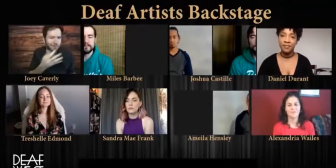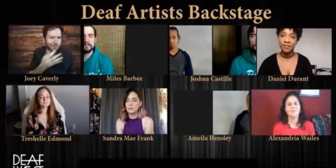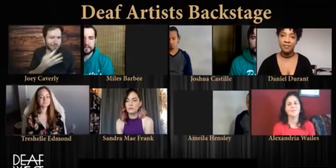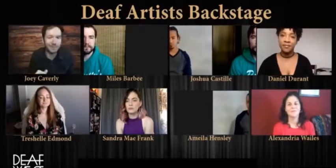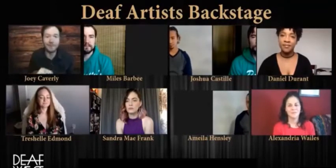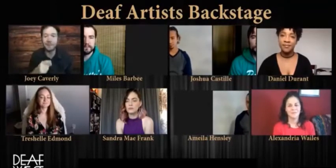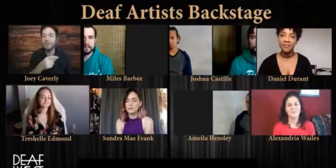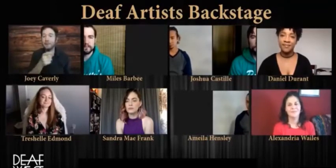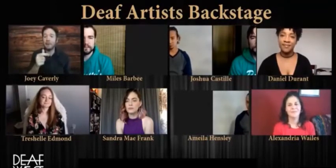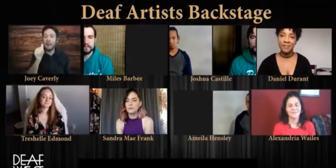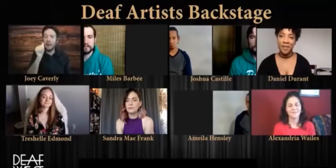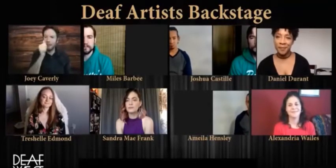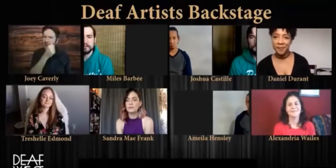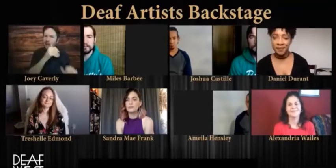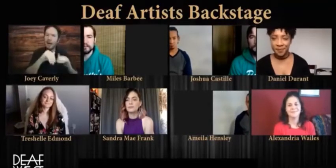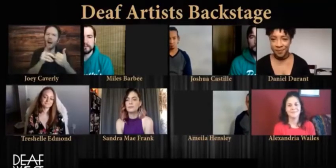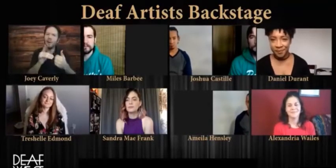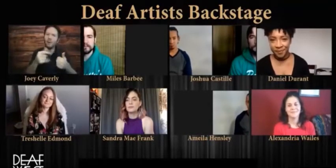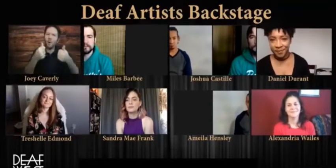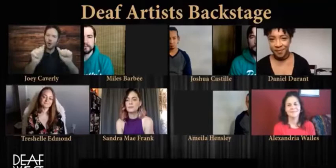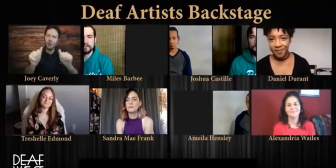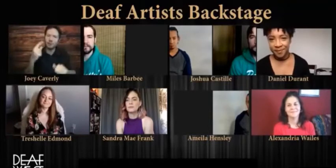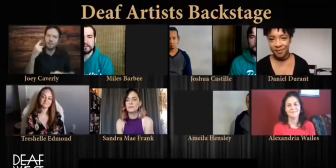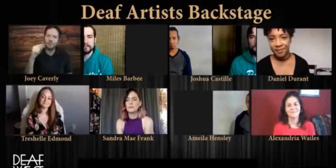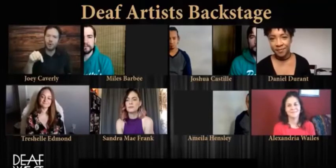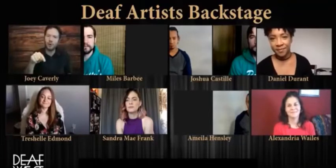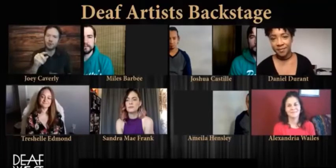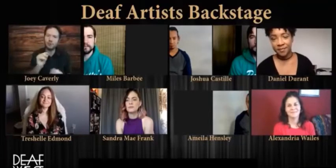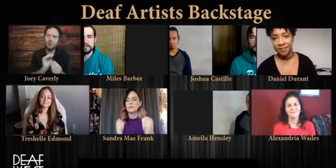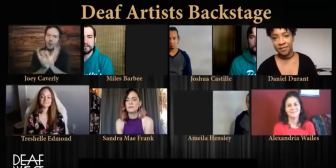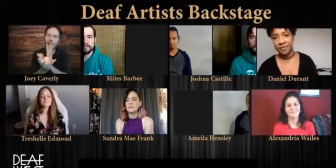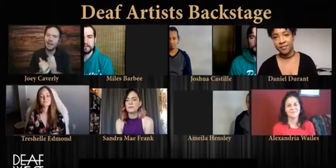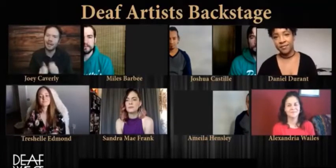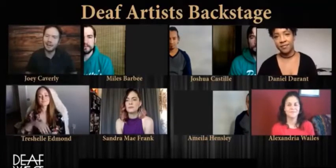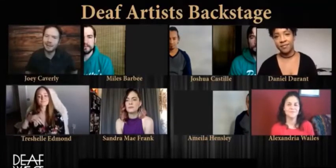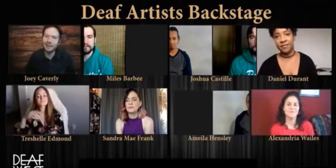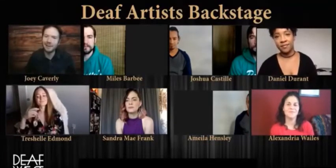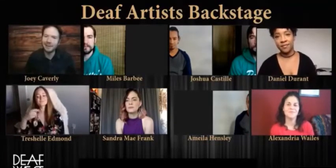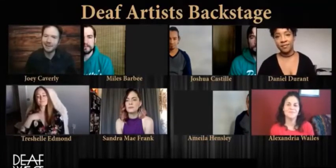Hopefully he will be back with us shortly. Amelia, how did you audition for this?